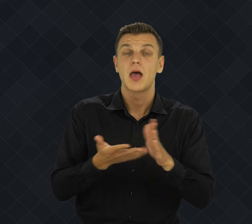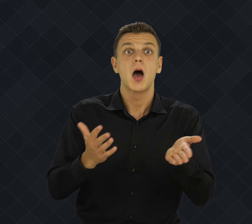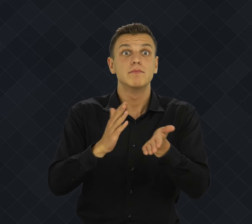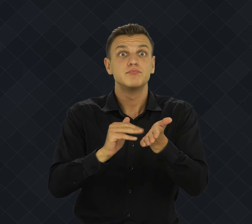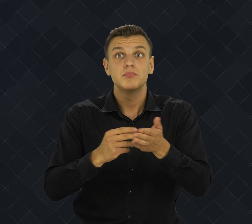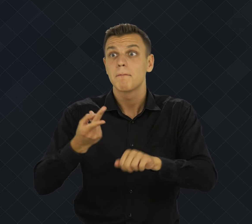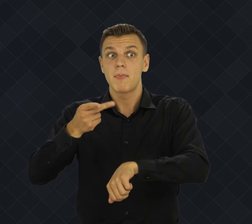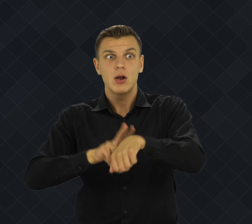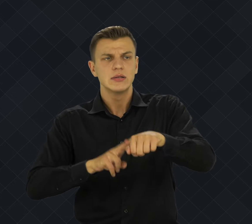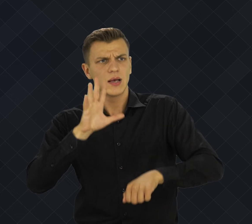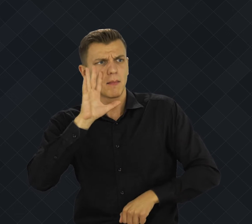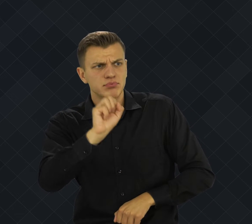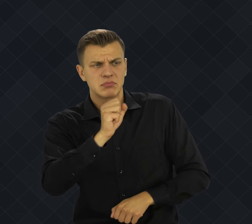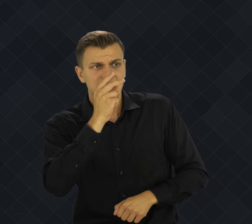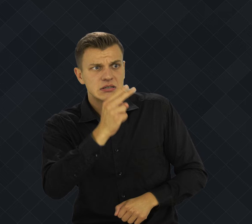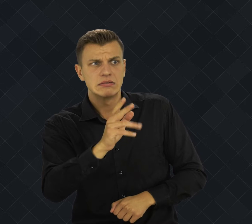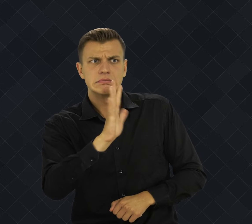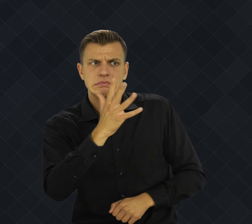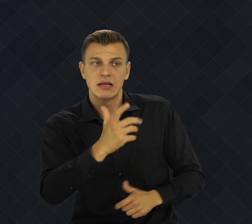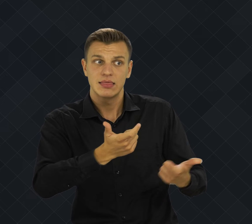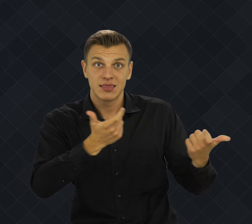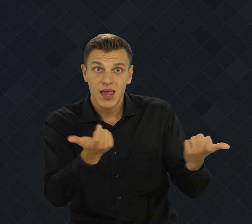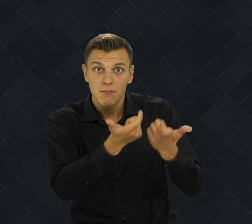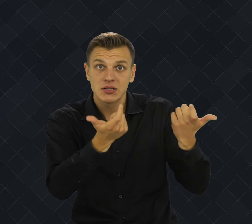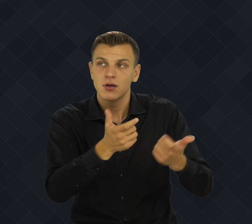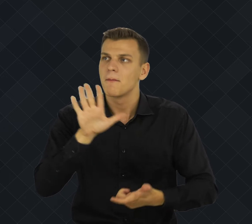if the police officer has reasonable suspicion,